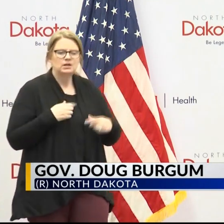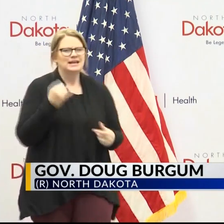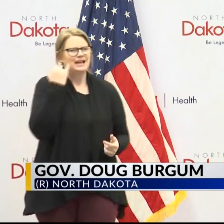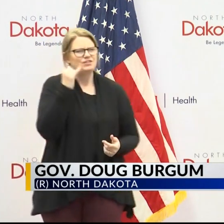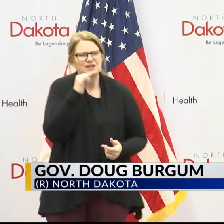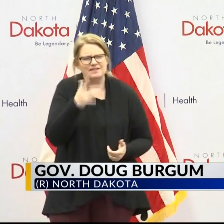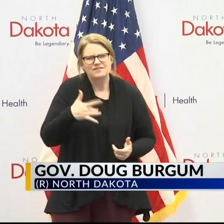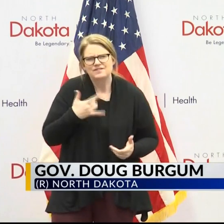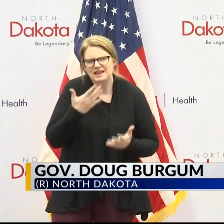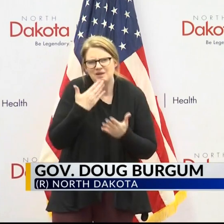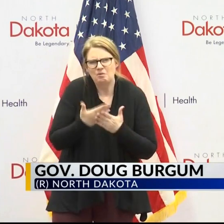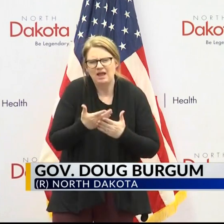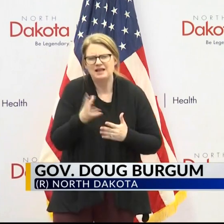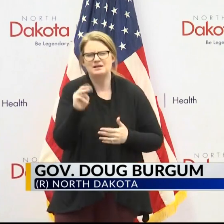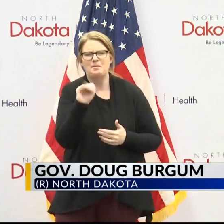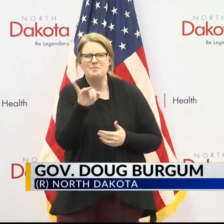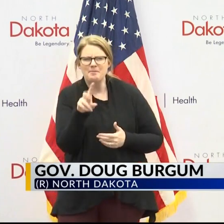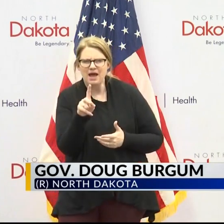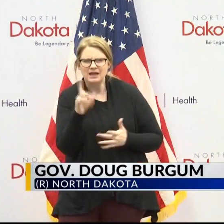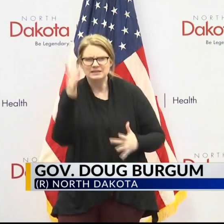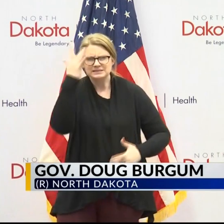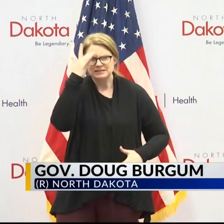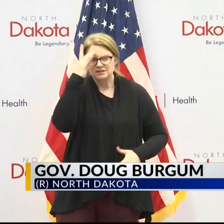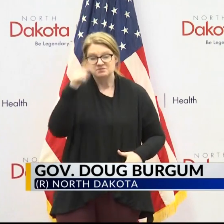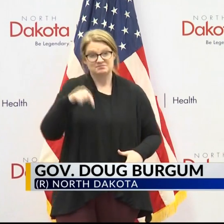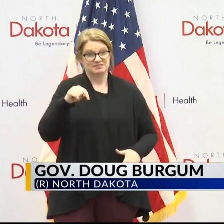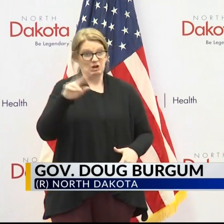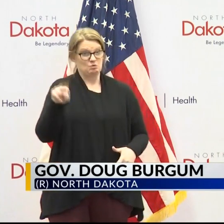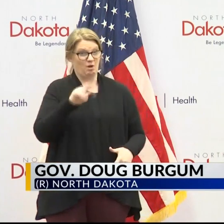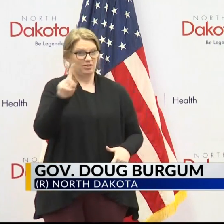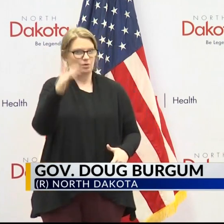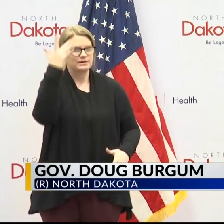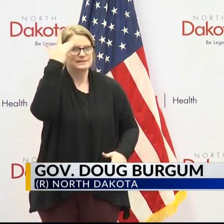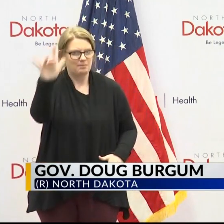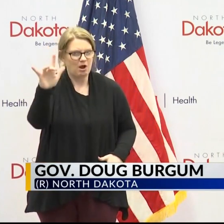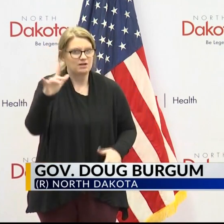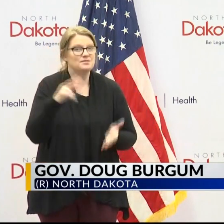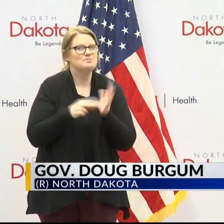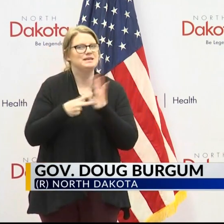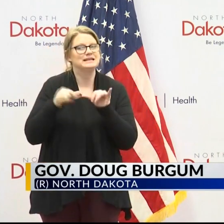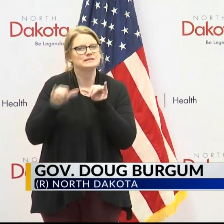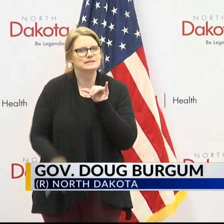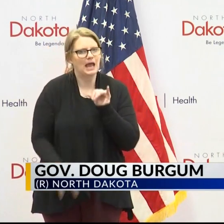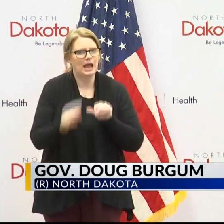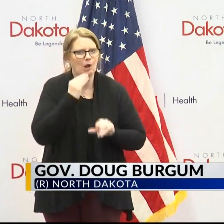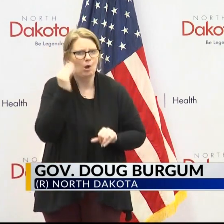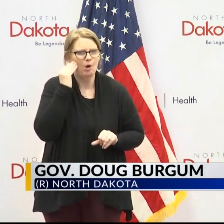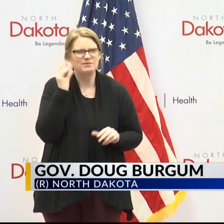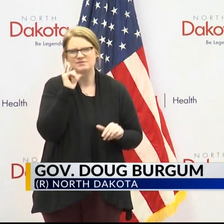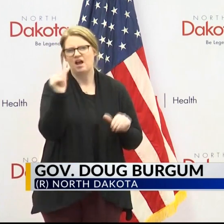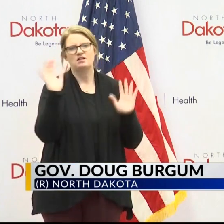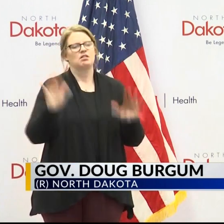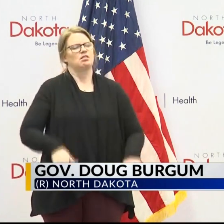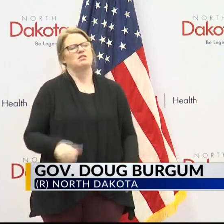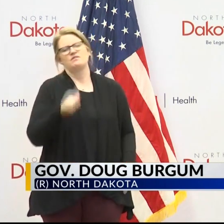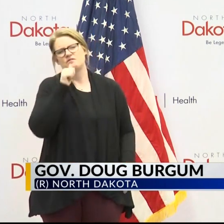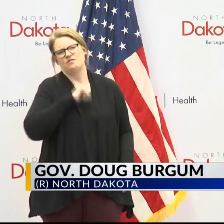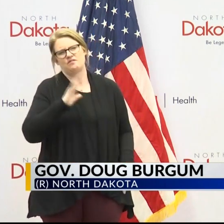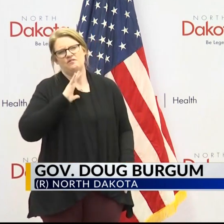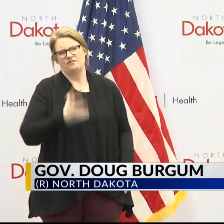HAVE UNDERLYING HEALTH CONDITIONS, YOU SHOULD AVOID CONTACT WITH PEOPLE AS WELL. IF YOU HAVE MILD SYMPTOMS AND